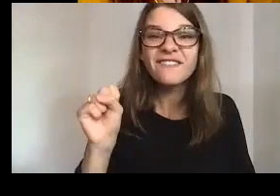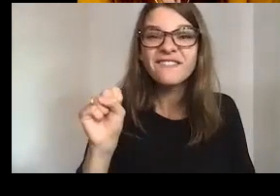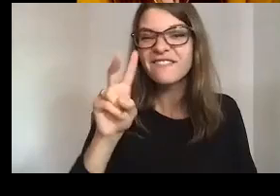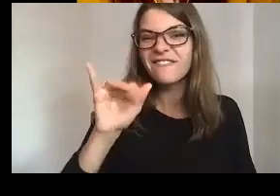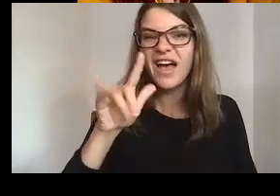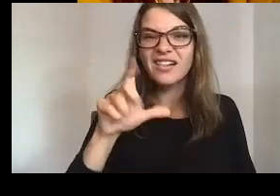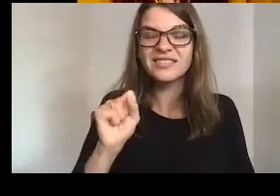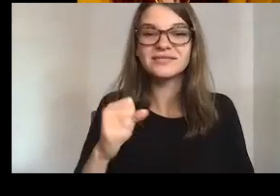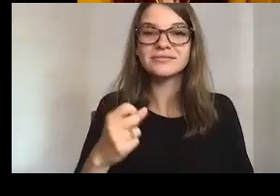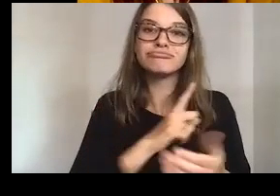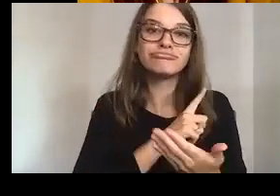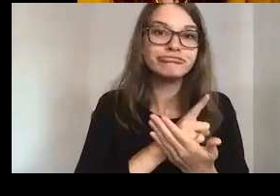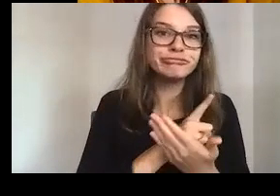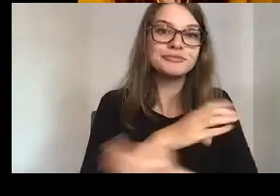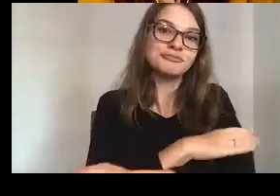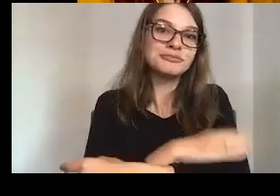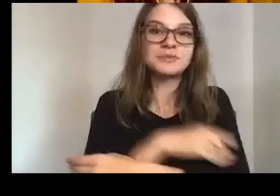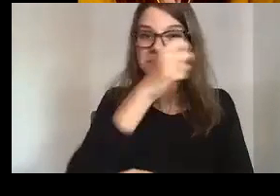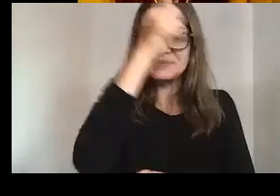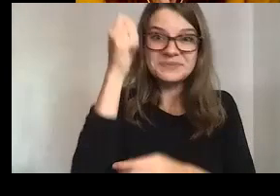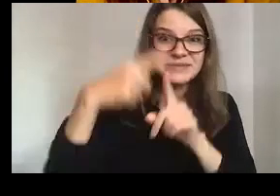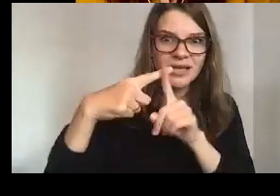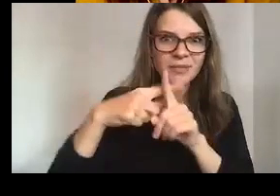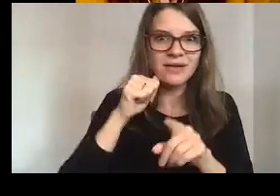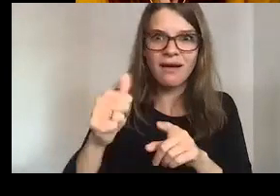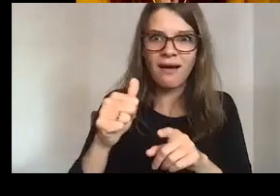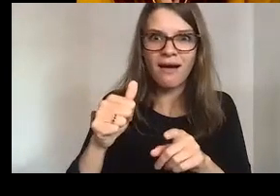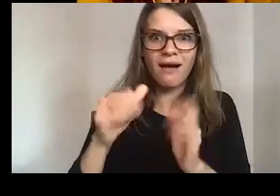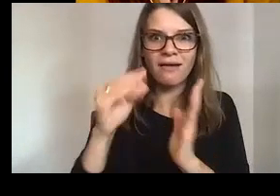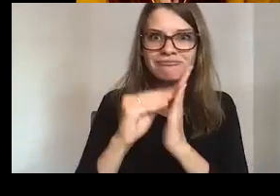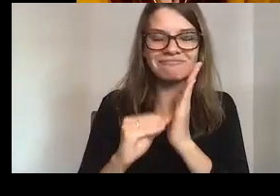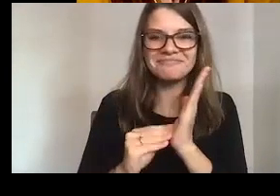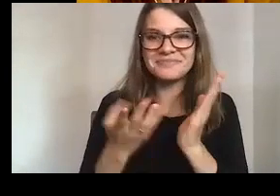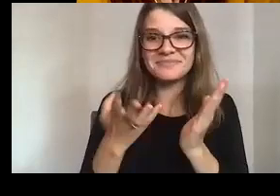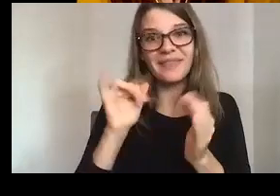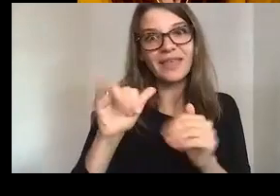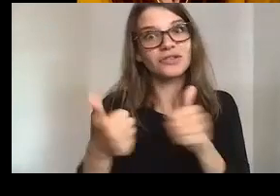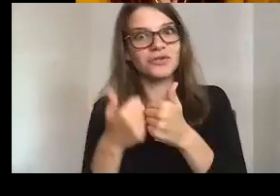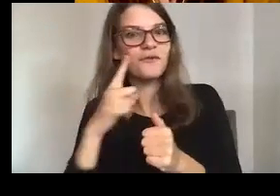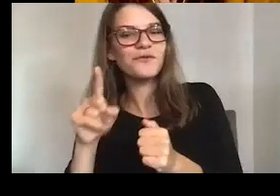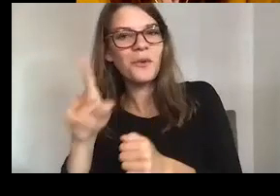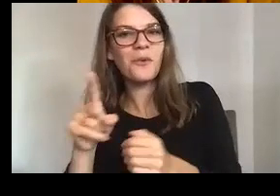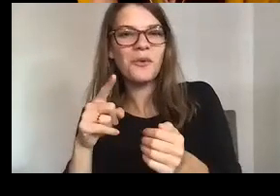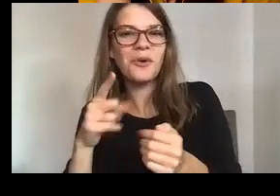was really a challenge for I think caregivers and some providers alike and then also